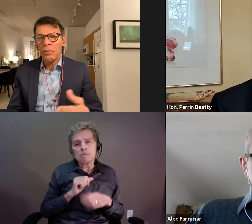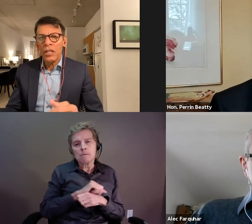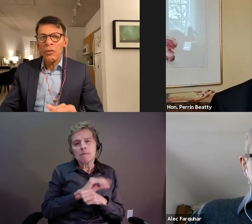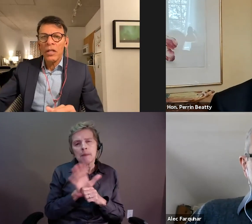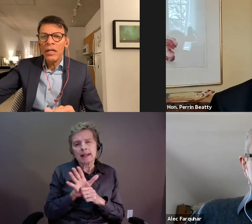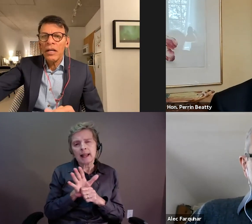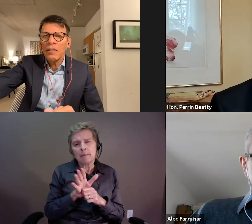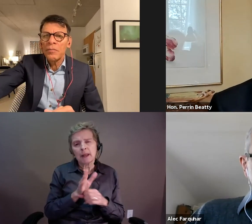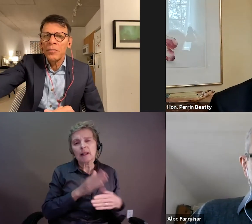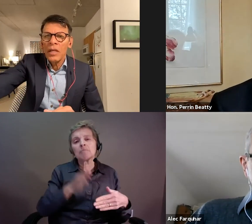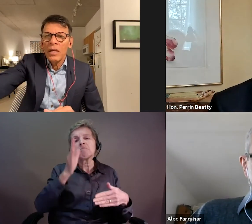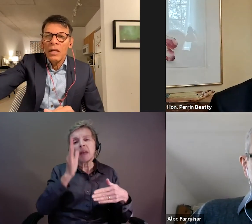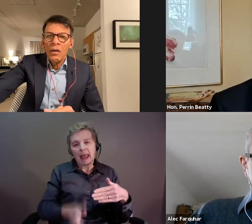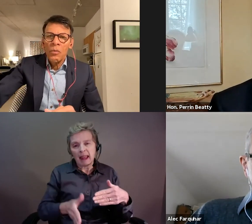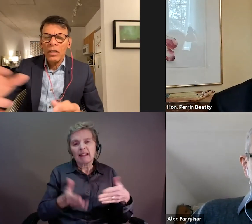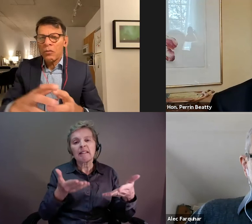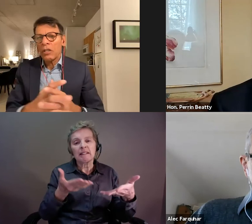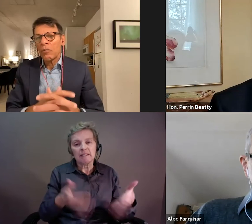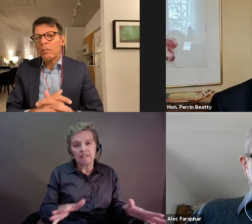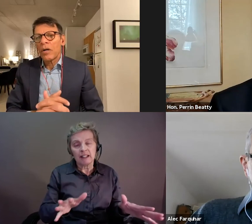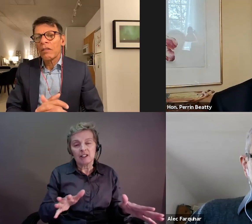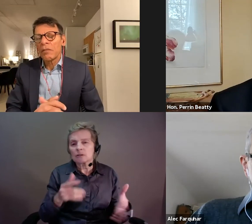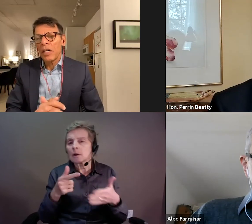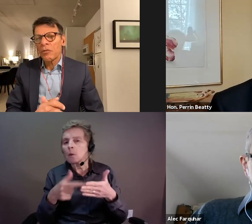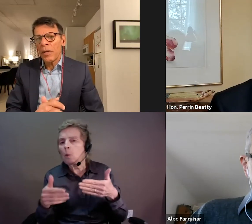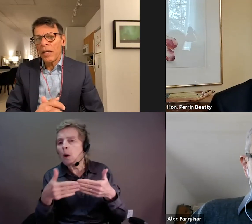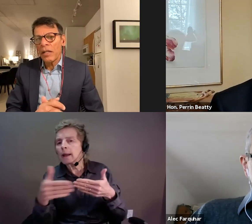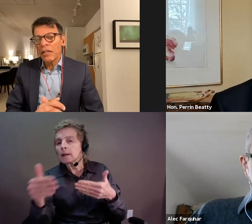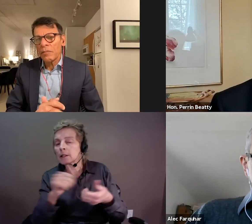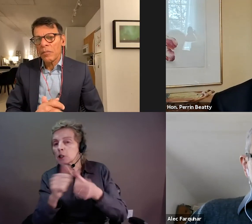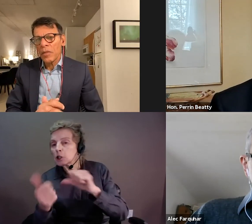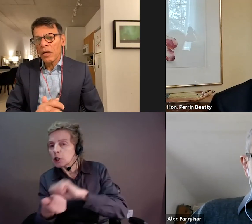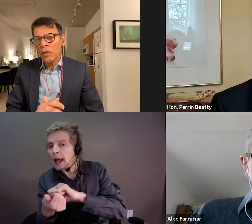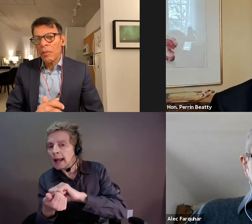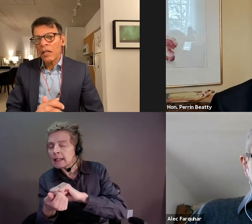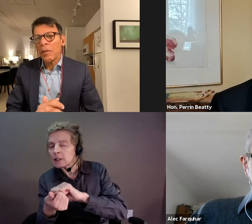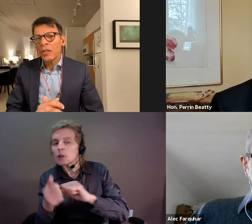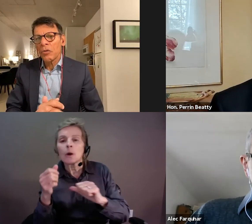but equally, what what what part of it might remain when the pandemic is over?